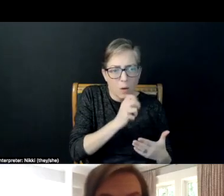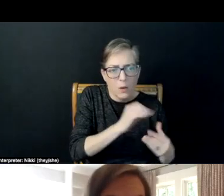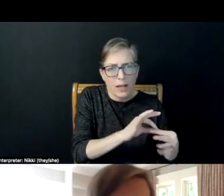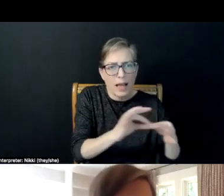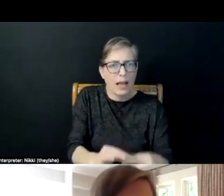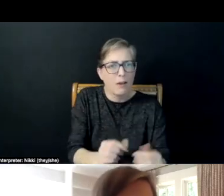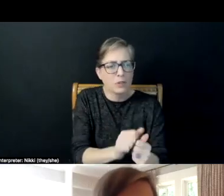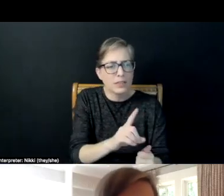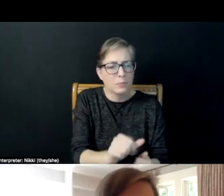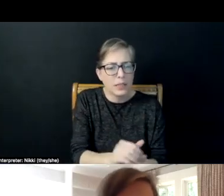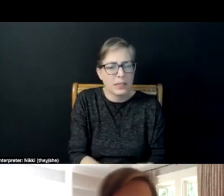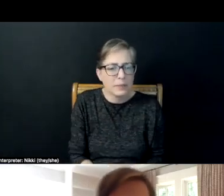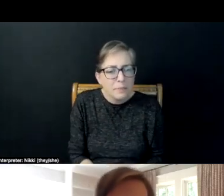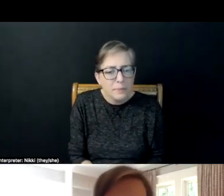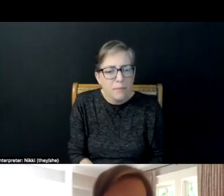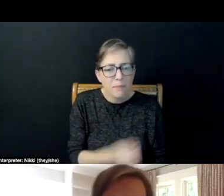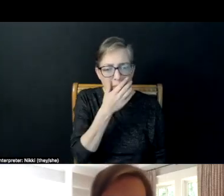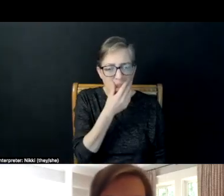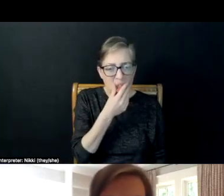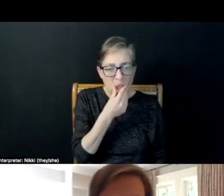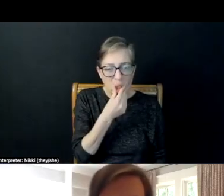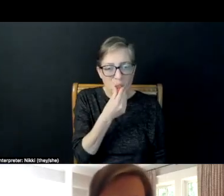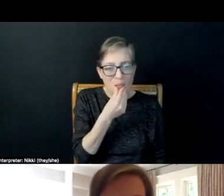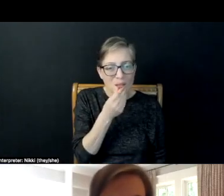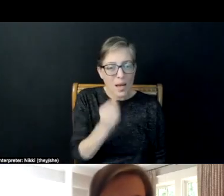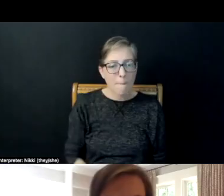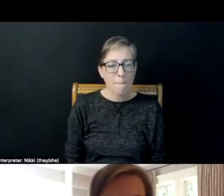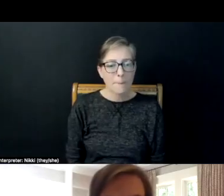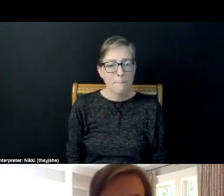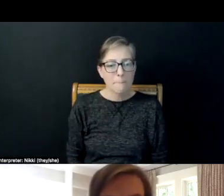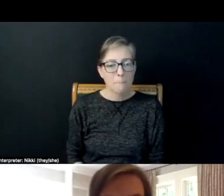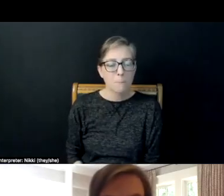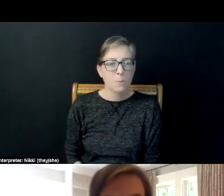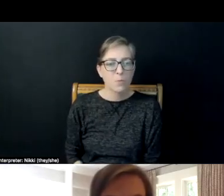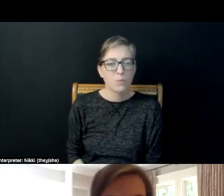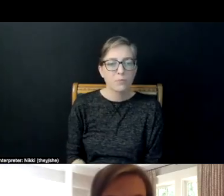And so it is into this emotional cauldron as John Lantos called it,